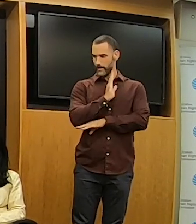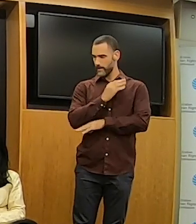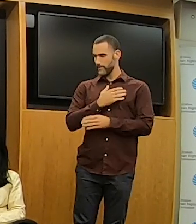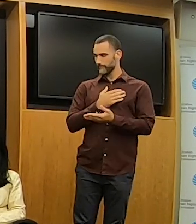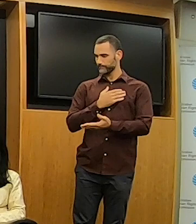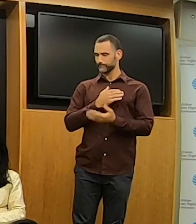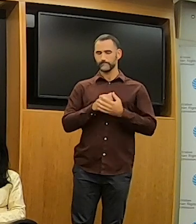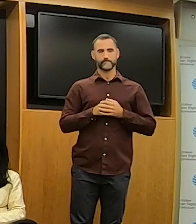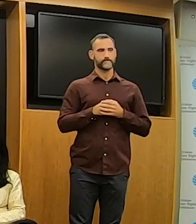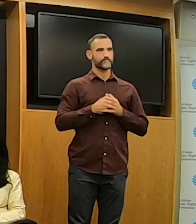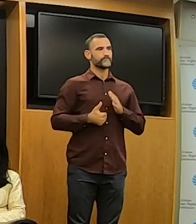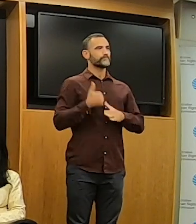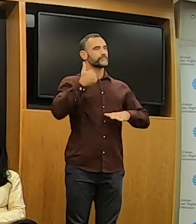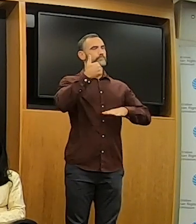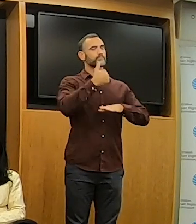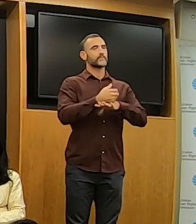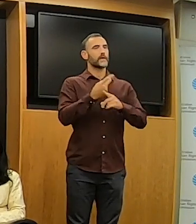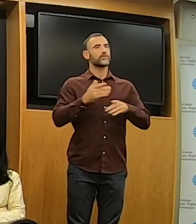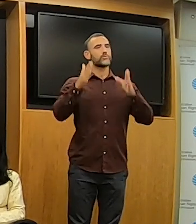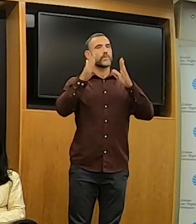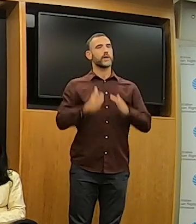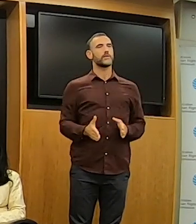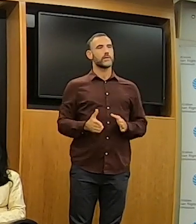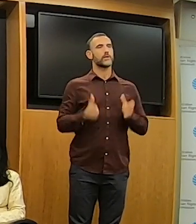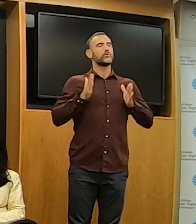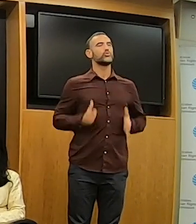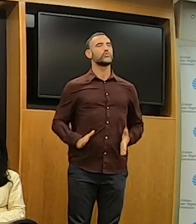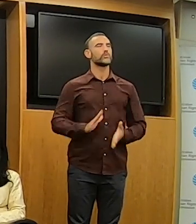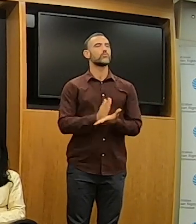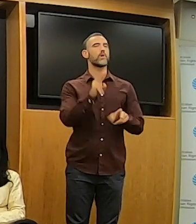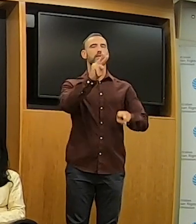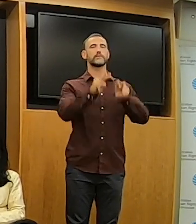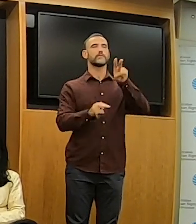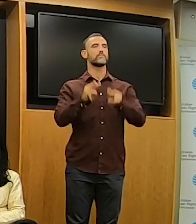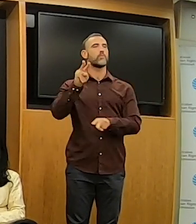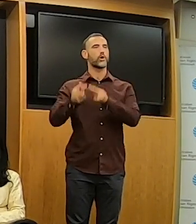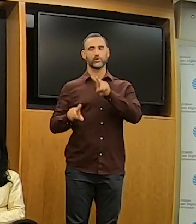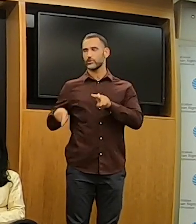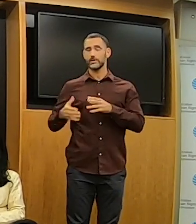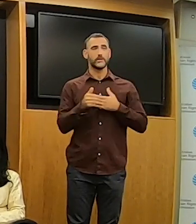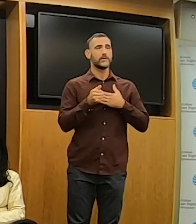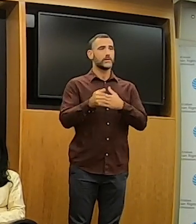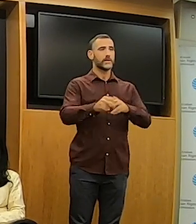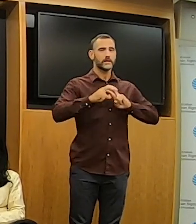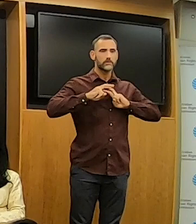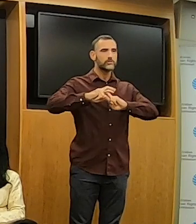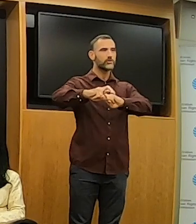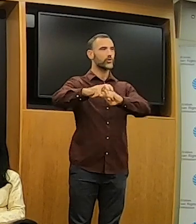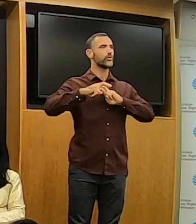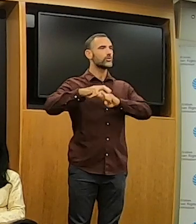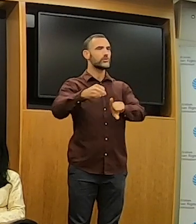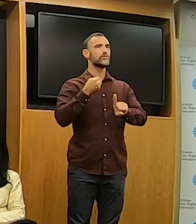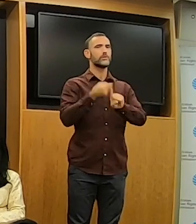of the Disability Rights Division of Human Rights Watch. She leads research and advocacy on human rights abuses